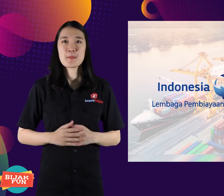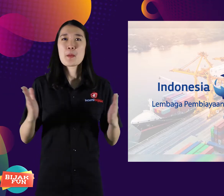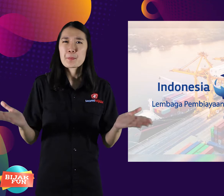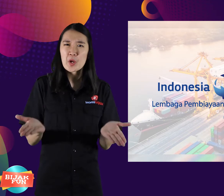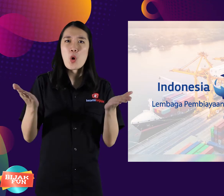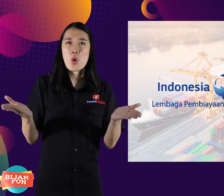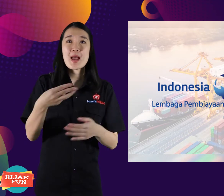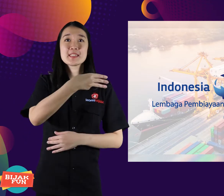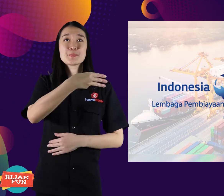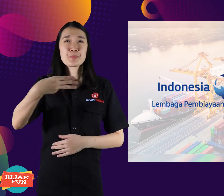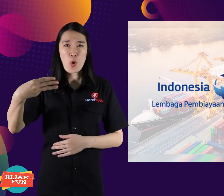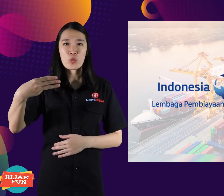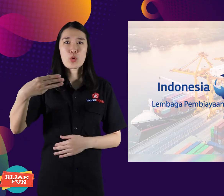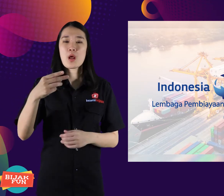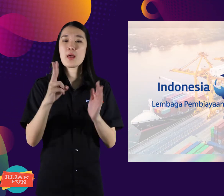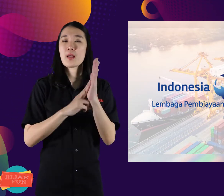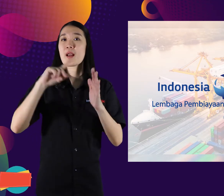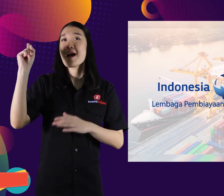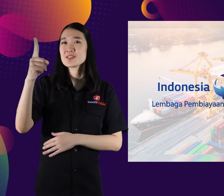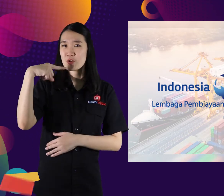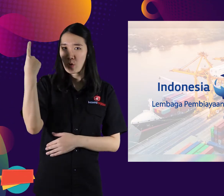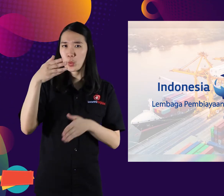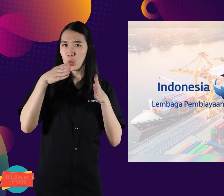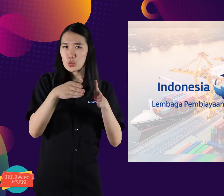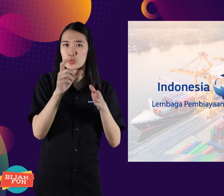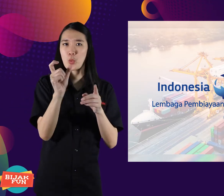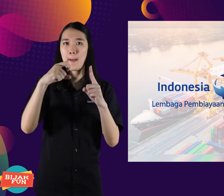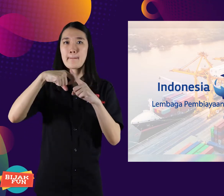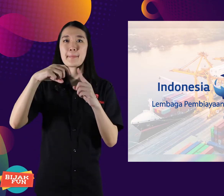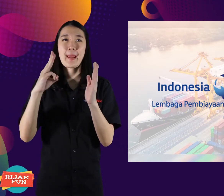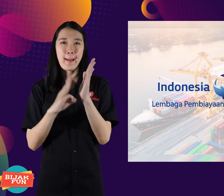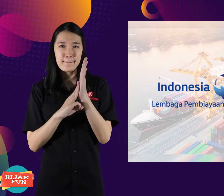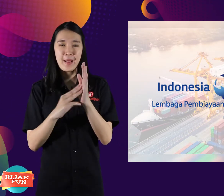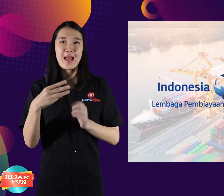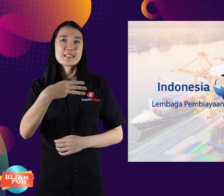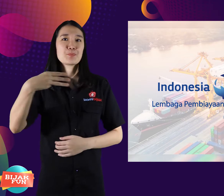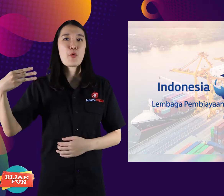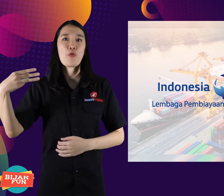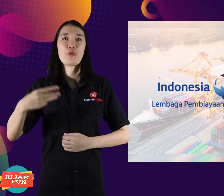To encourage national exports, especially export SMEs.